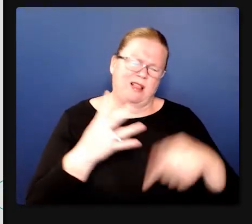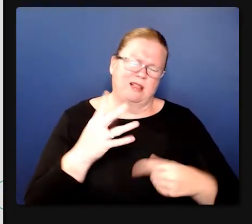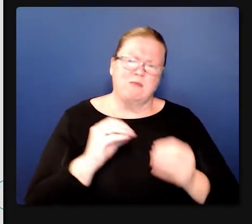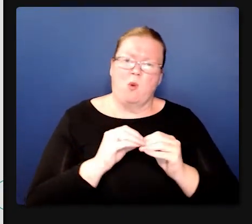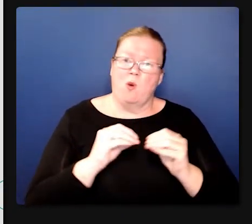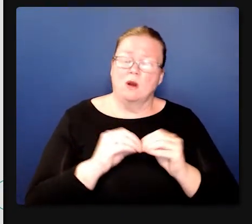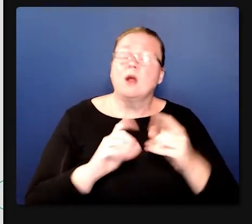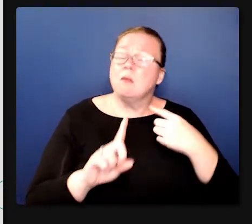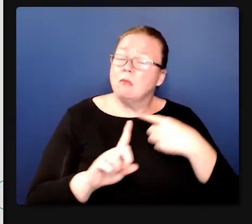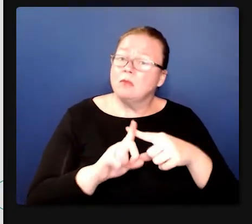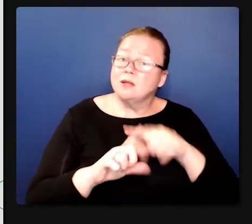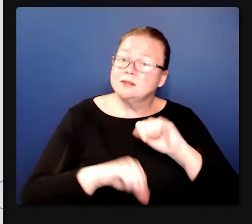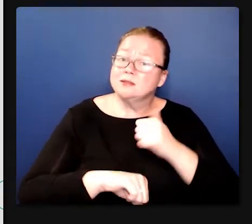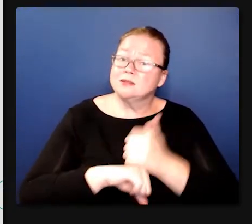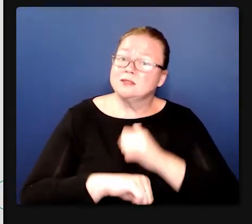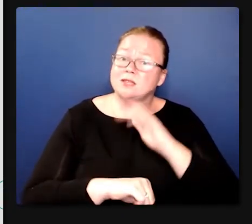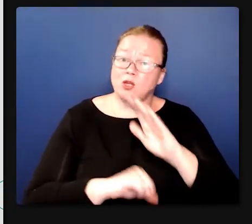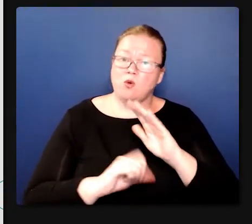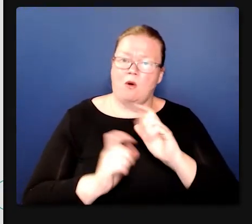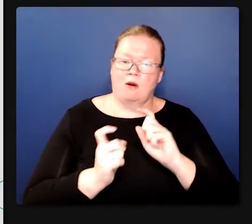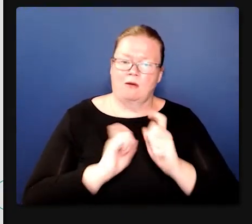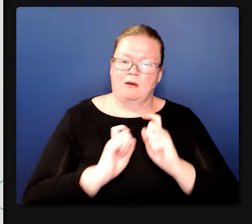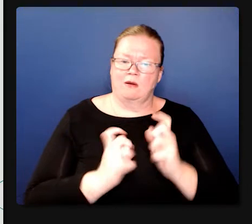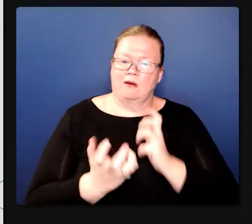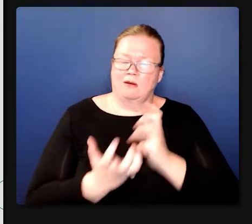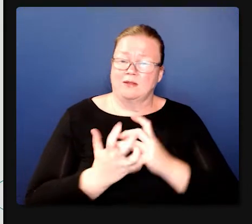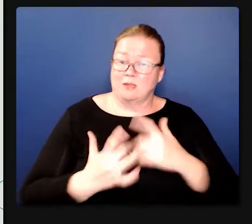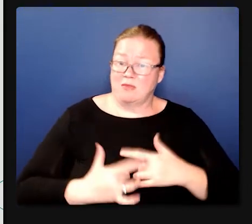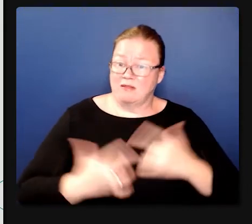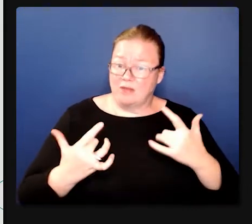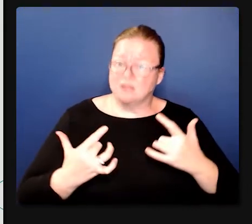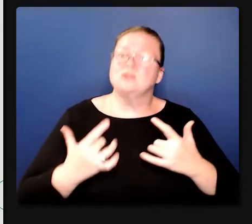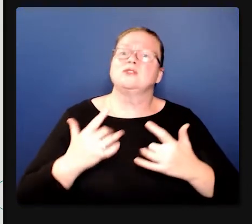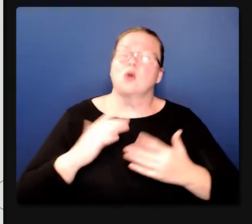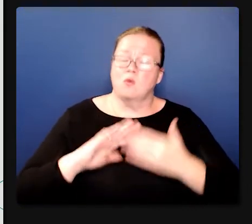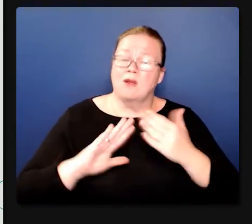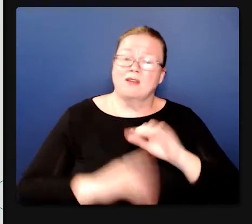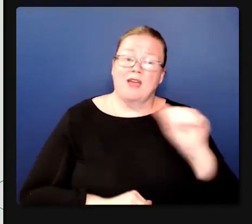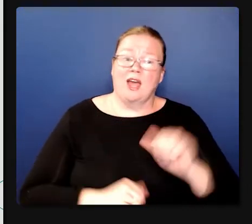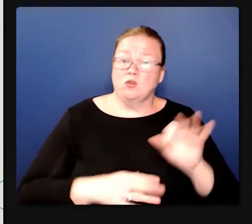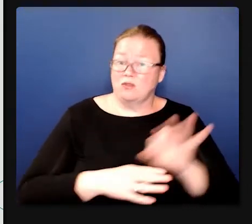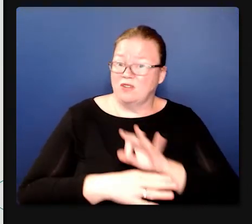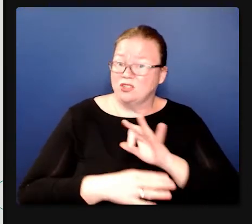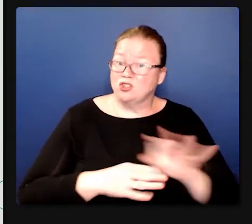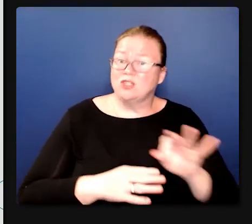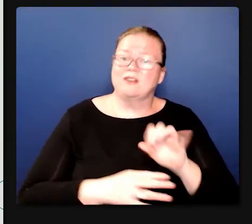You can also trigger your custom events by running an Azure function custom rules.